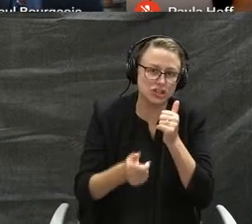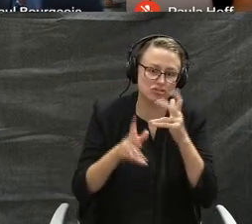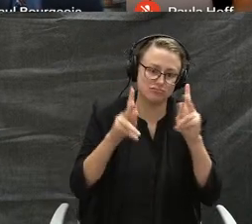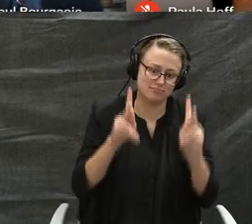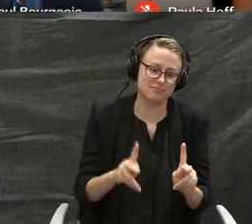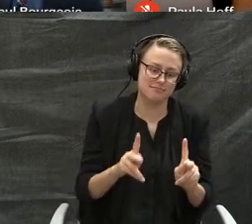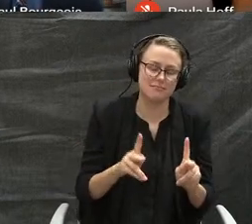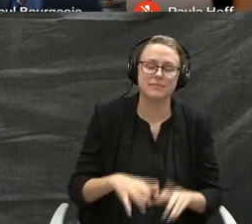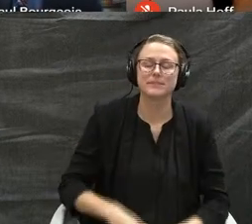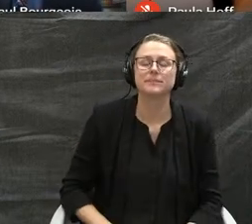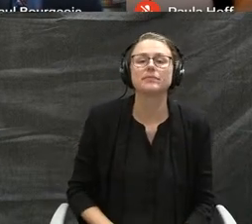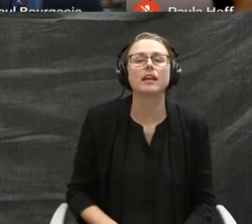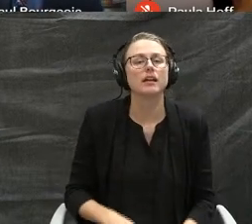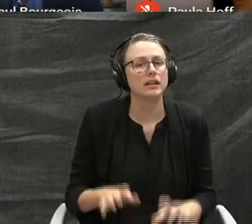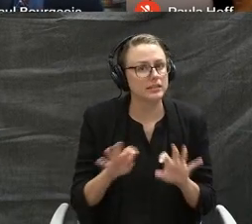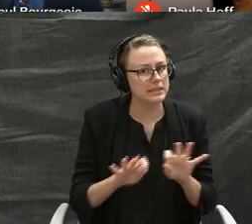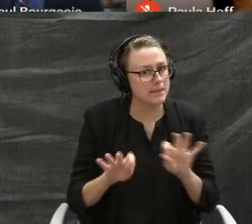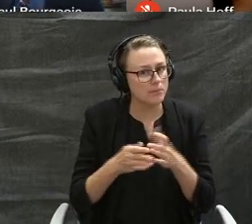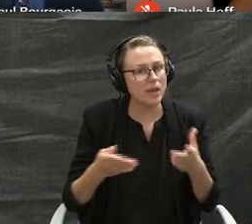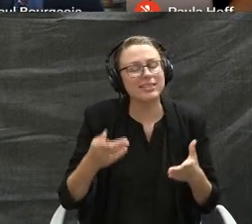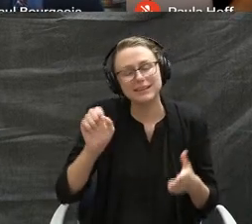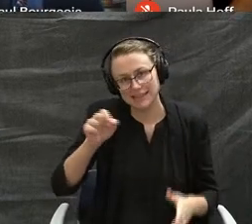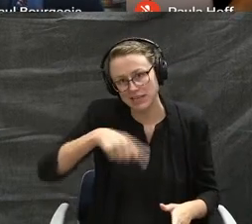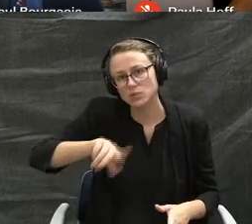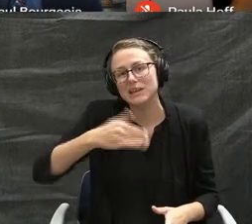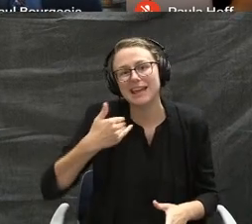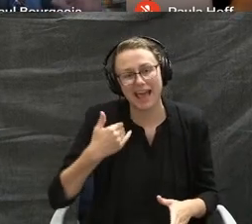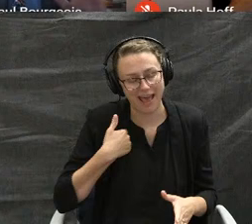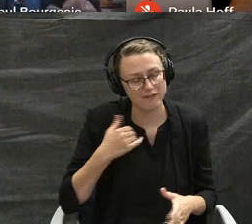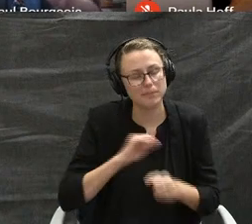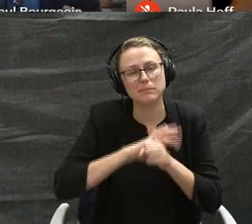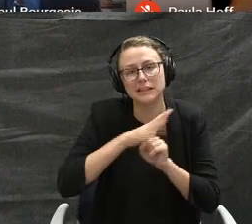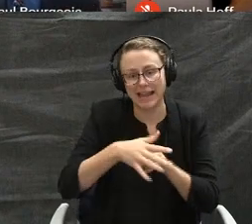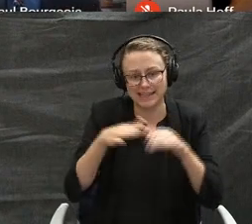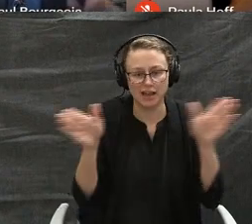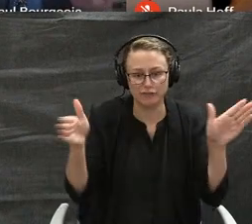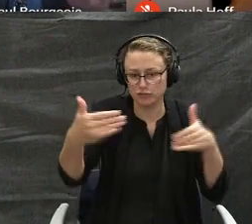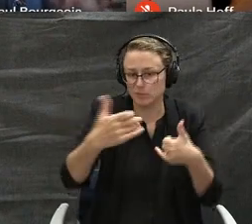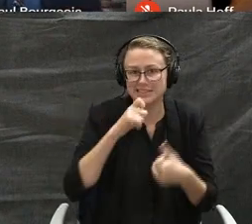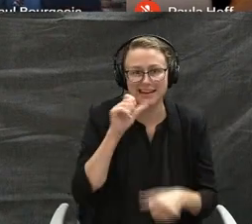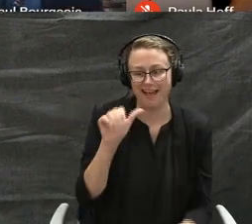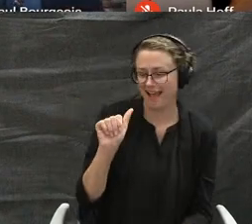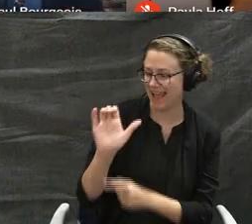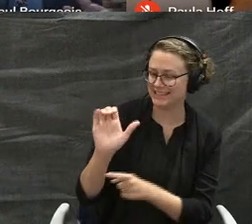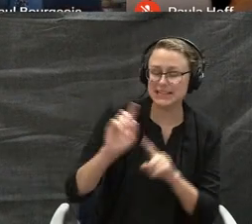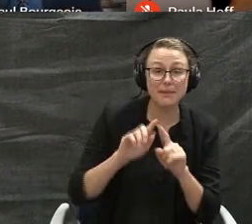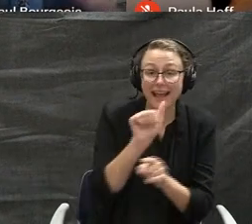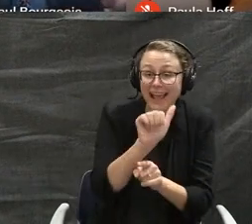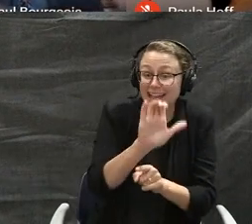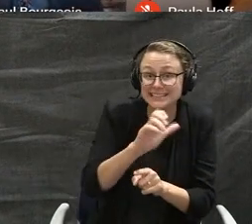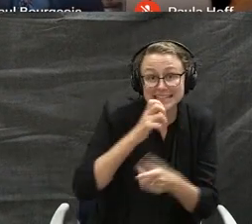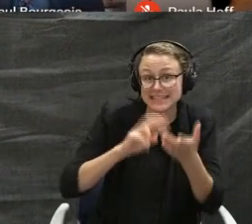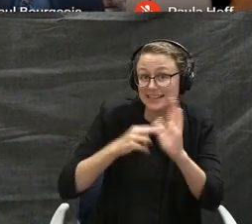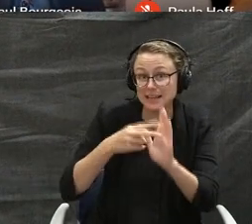remember is. Yeah, we do have a lot of spaces that are not air conditioned, but air conditioning is not ventilacion